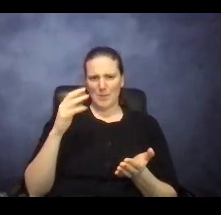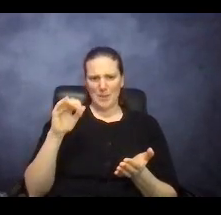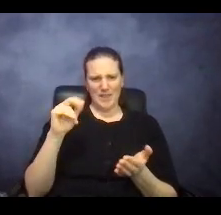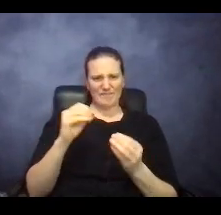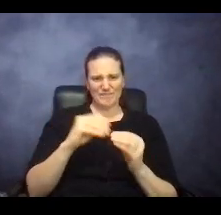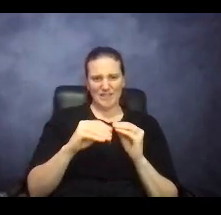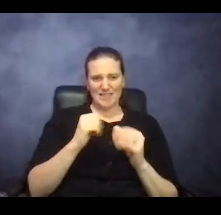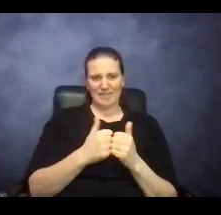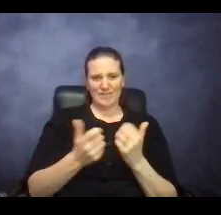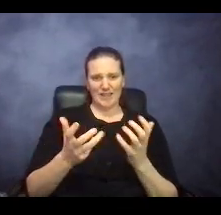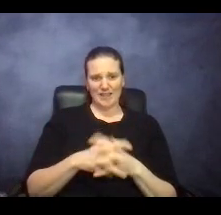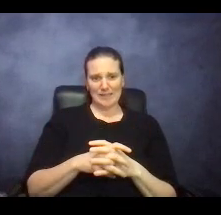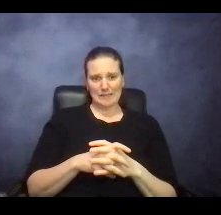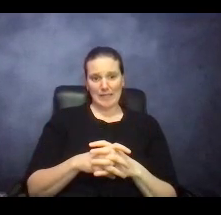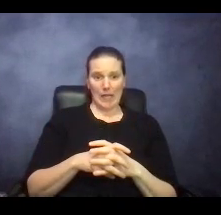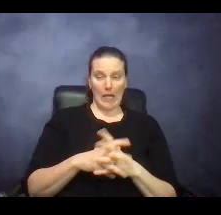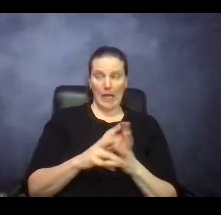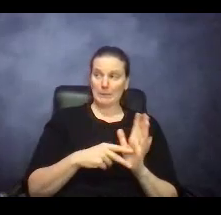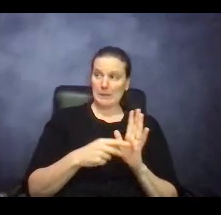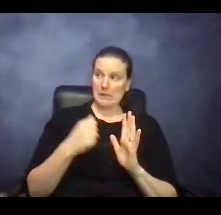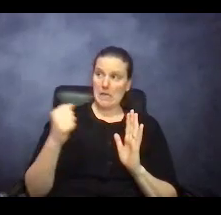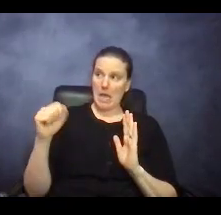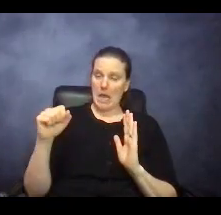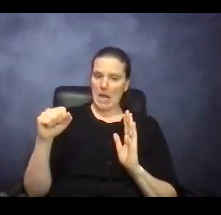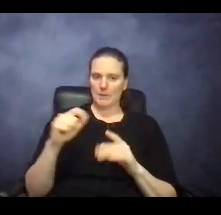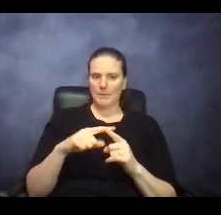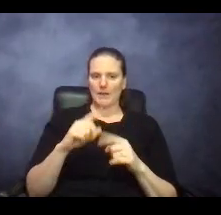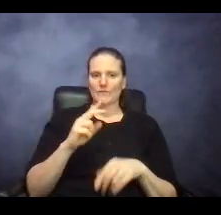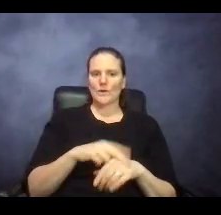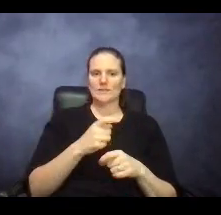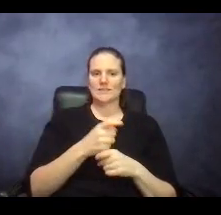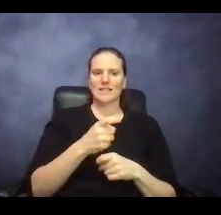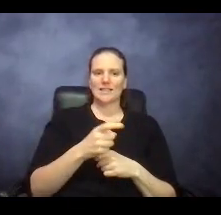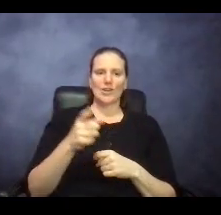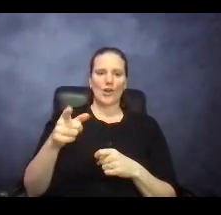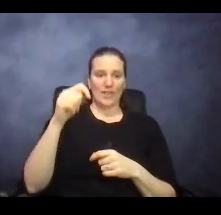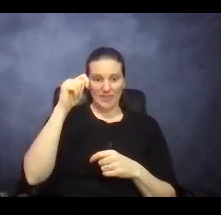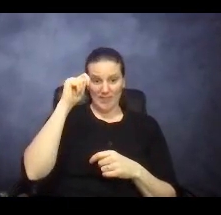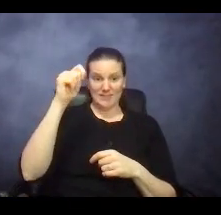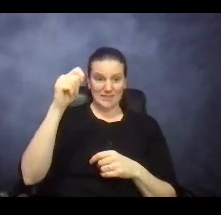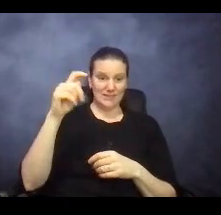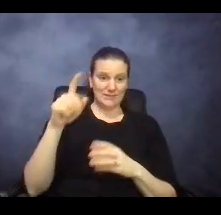And I was like, I mean, kind of, but I was of course kidding. She ended up doing her thesis on berberine.